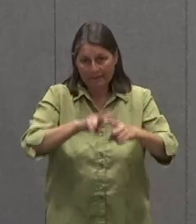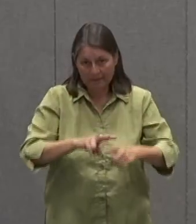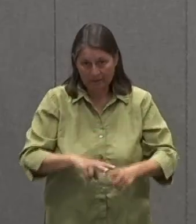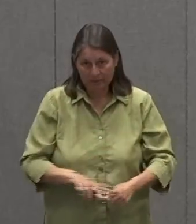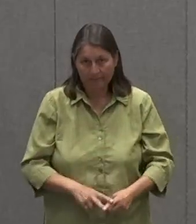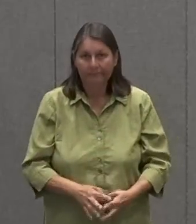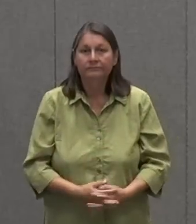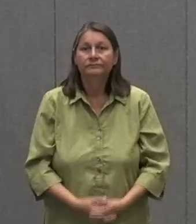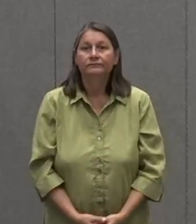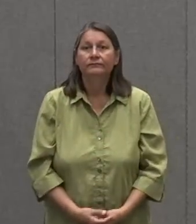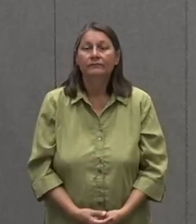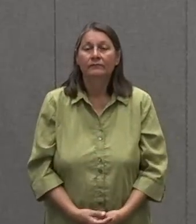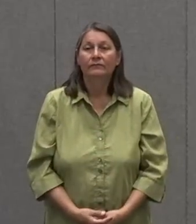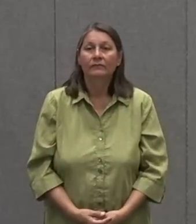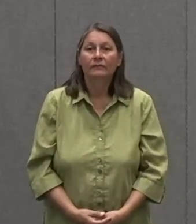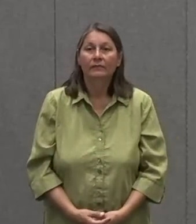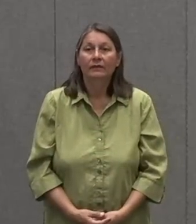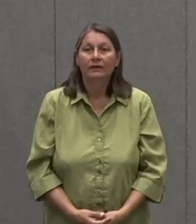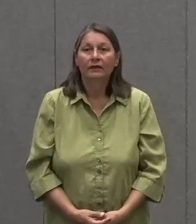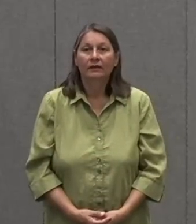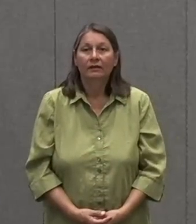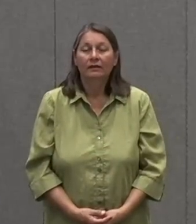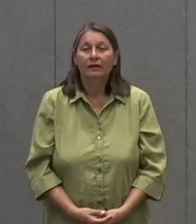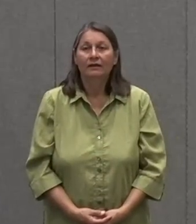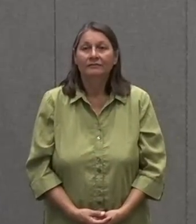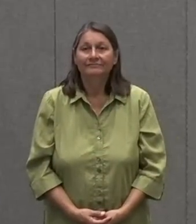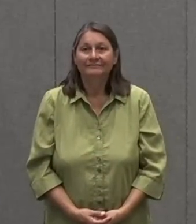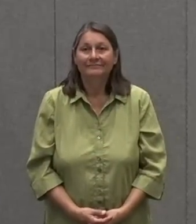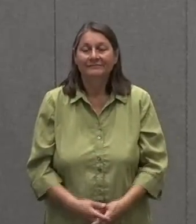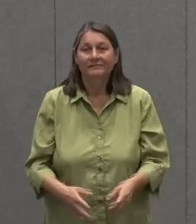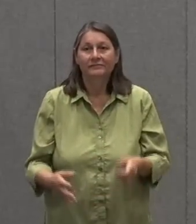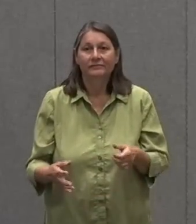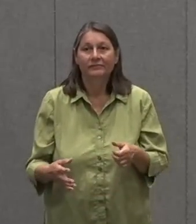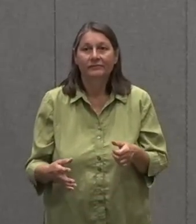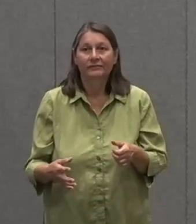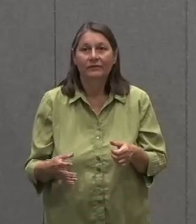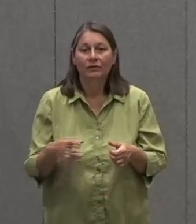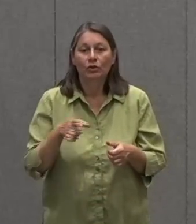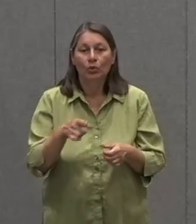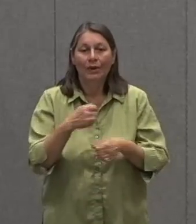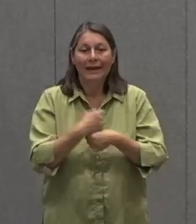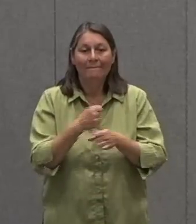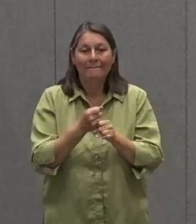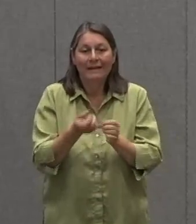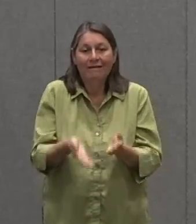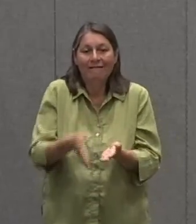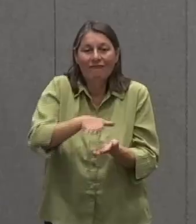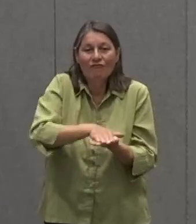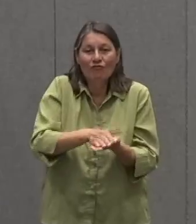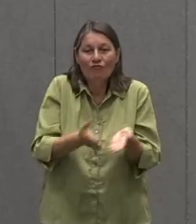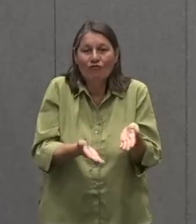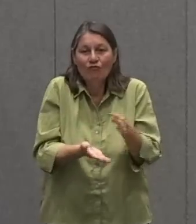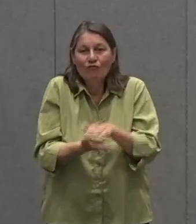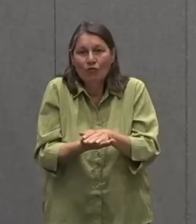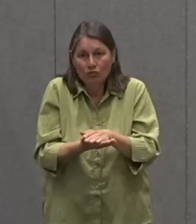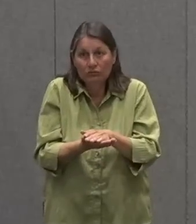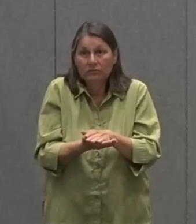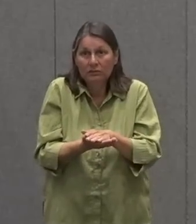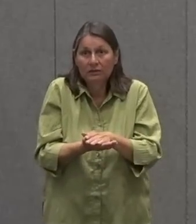and the first thing I wanted to have you do is we're gonna make a foldable. Foldables are really good tools to be able